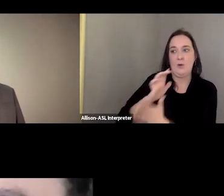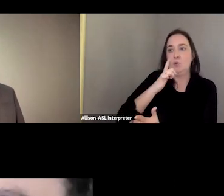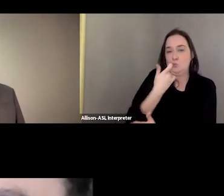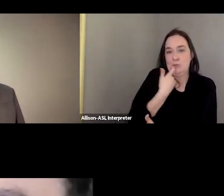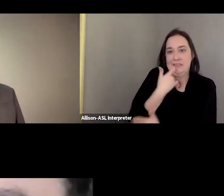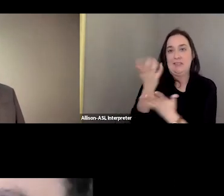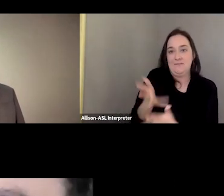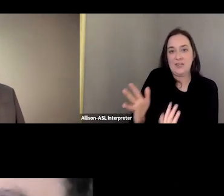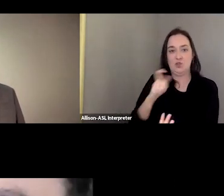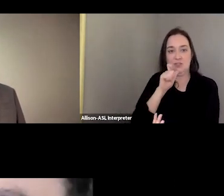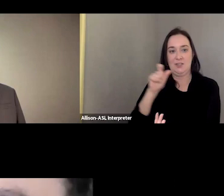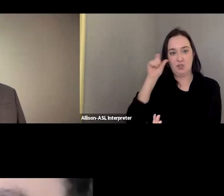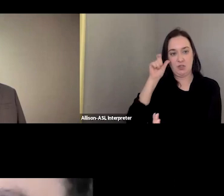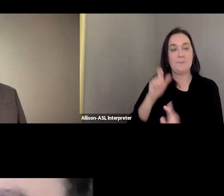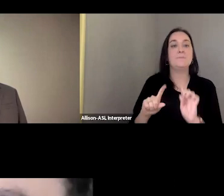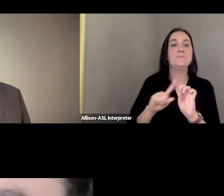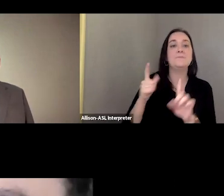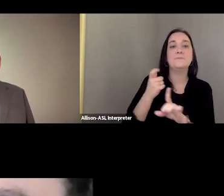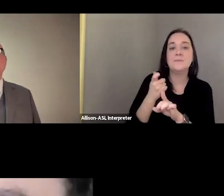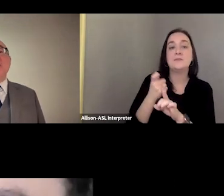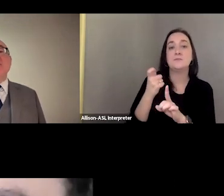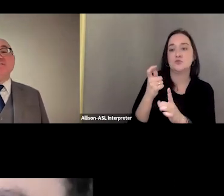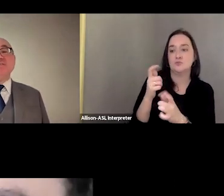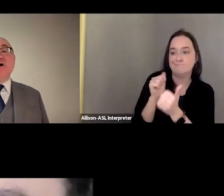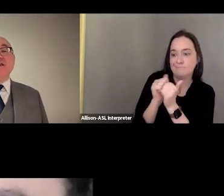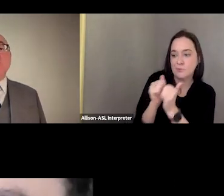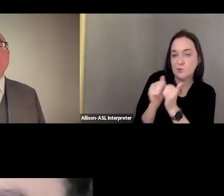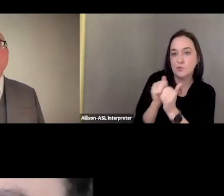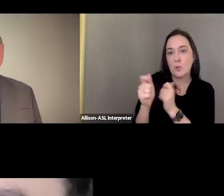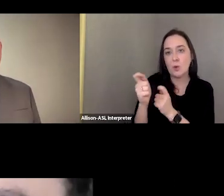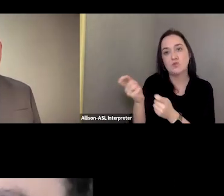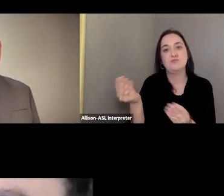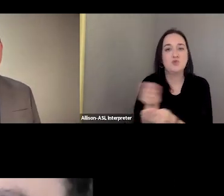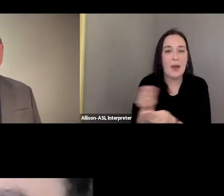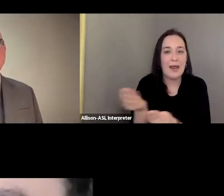gambling, and general and speculative sport trading. So if you're ever interested in talking more about speculative sports